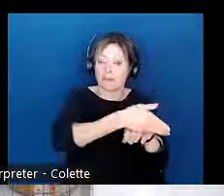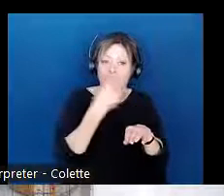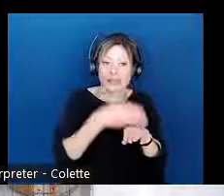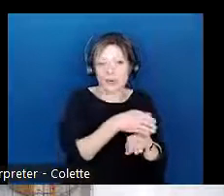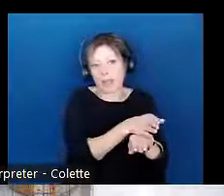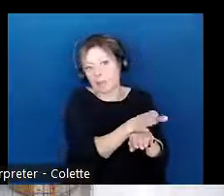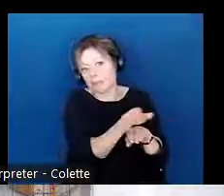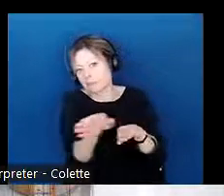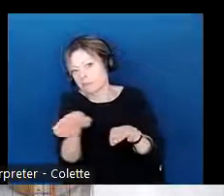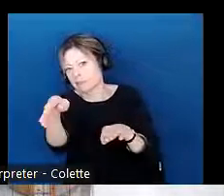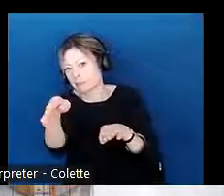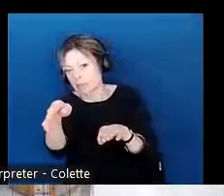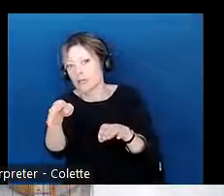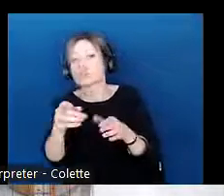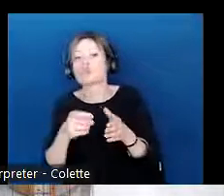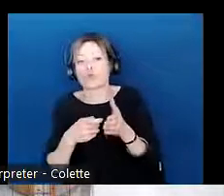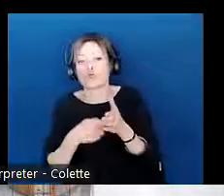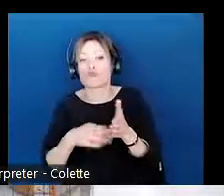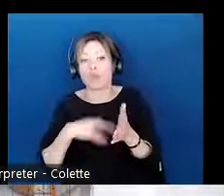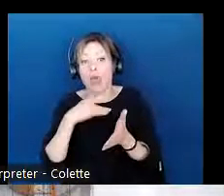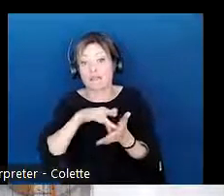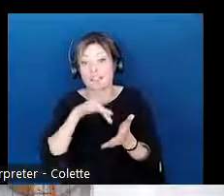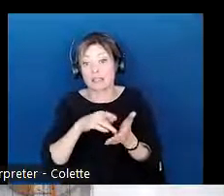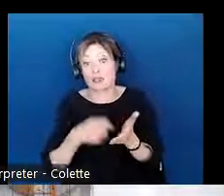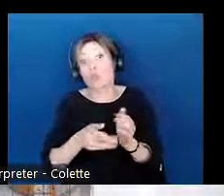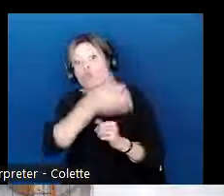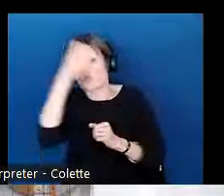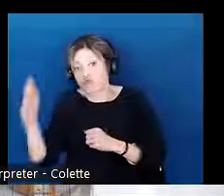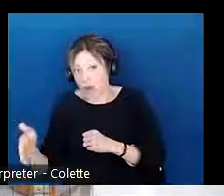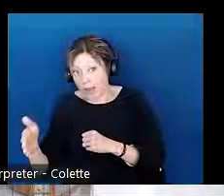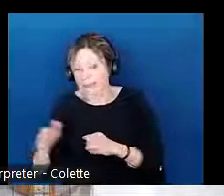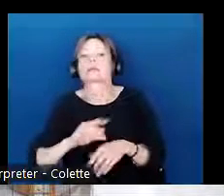Life centre's on your right up the green area there and park as close to the gate as you can